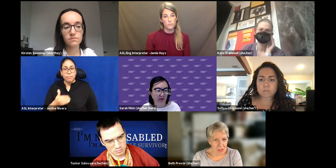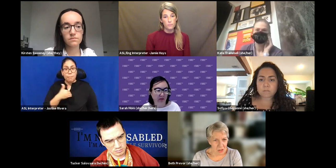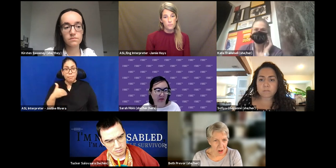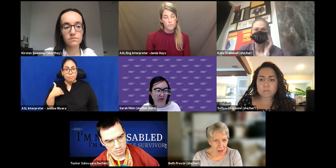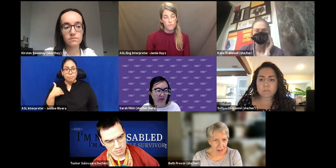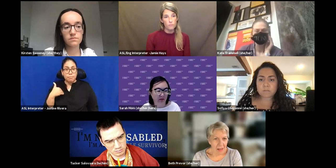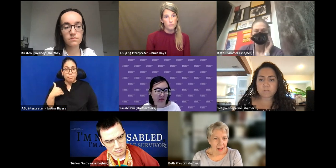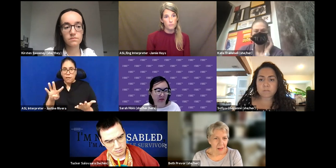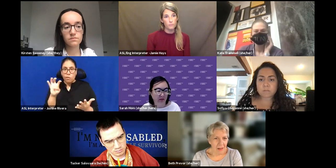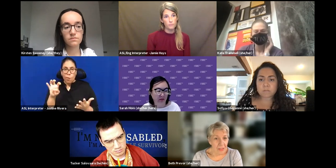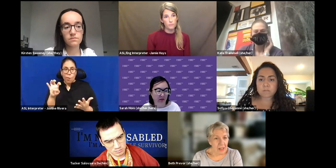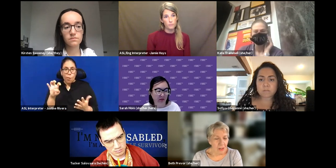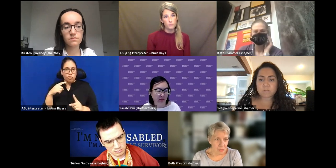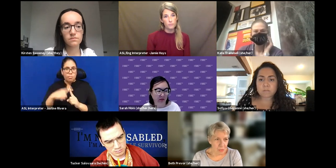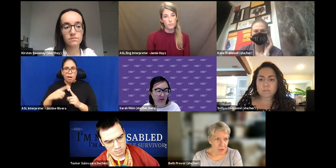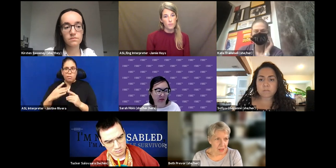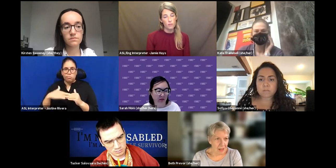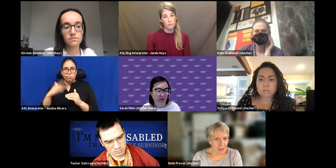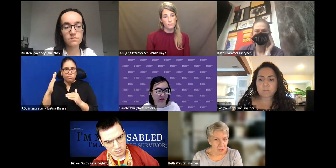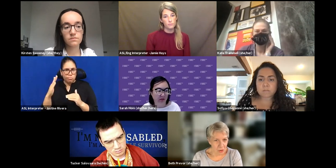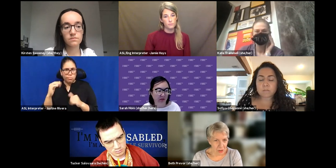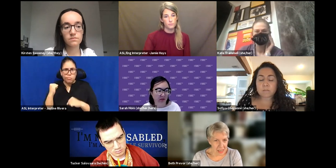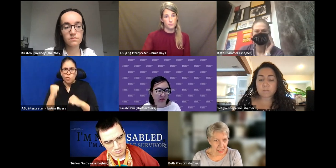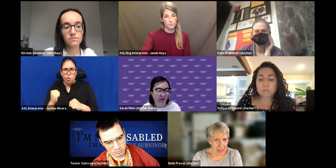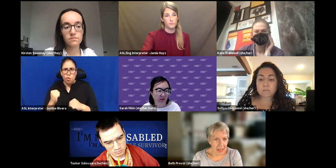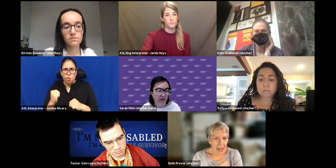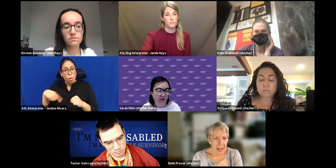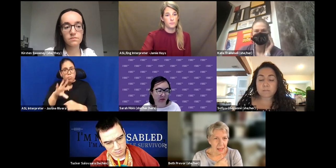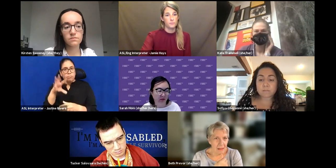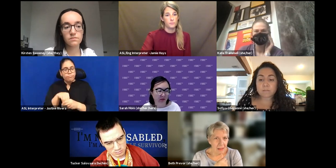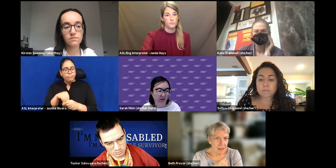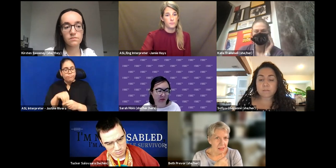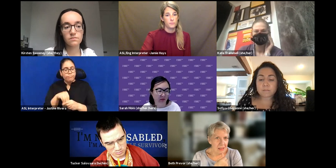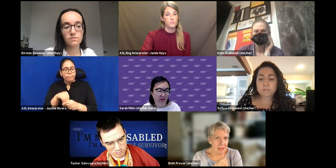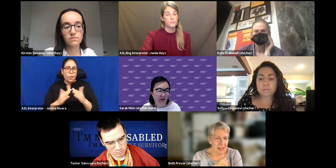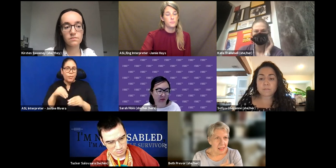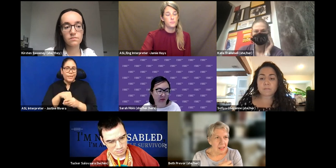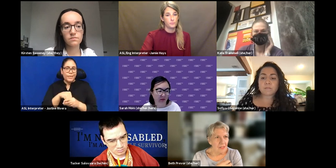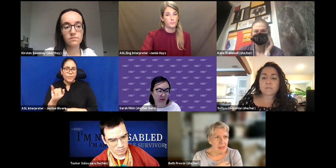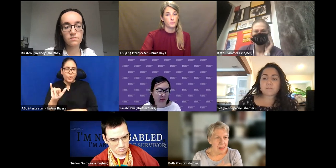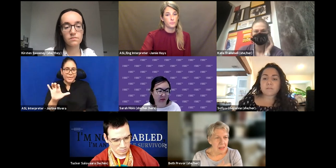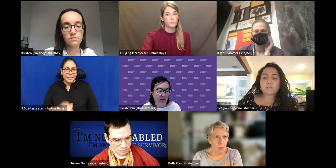strong of the theatre community of New York City. And if in some